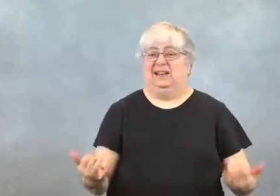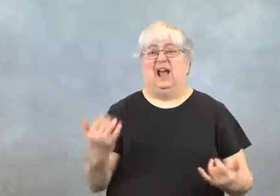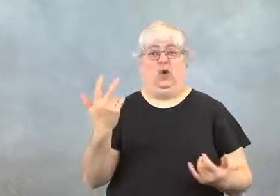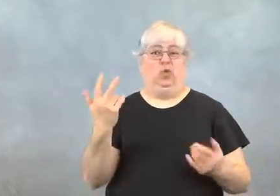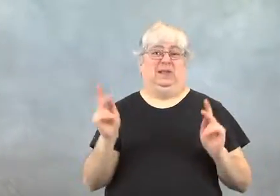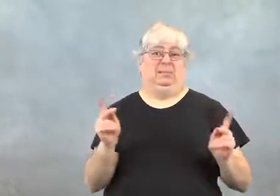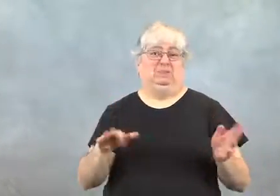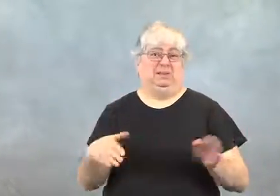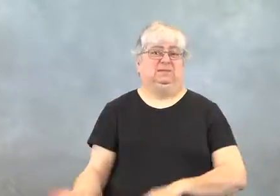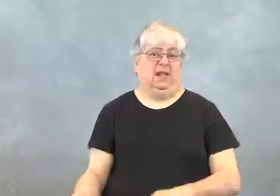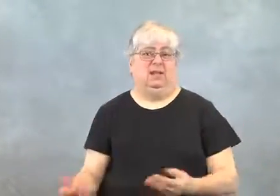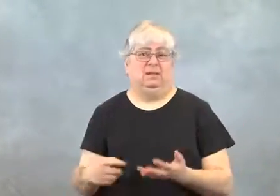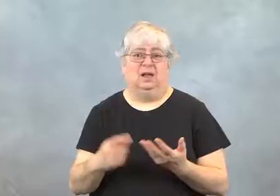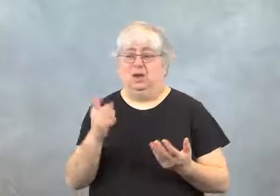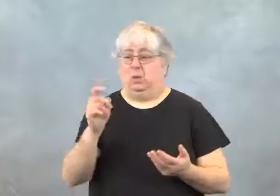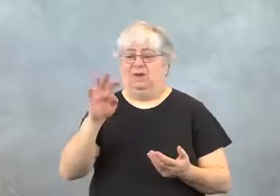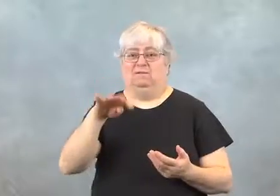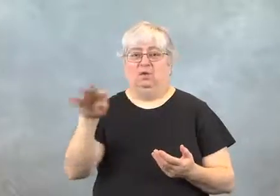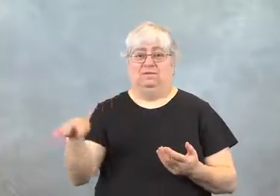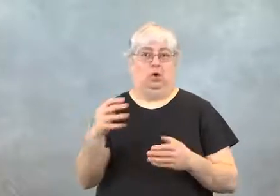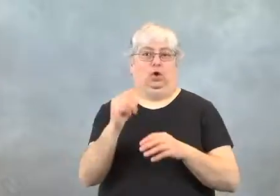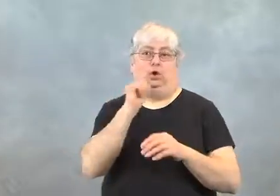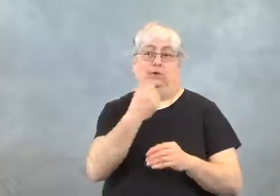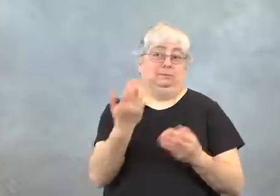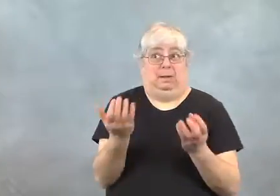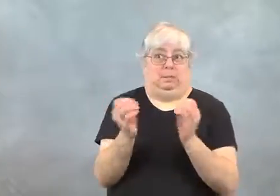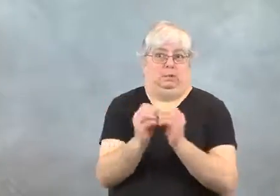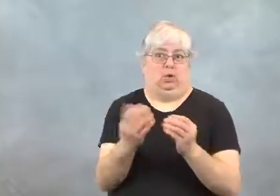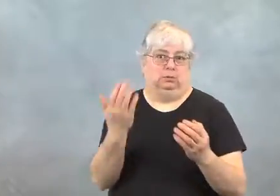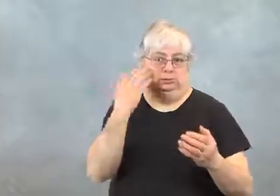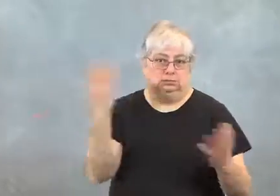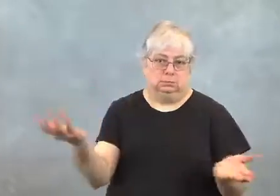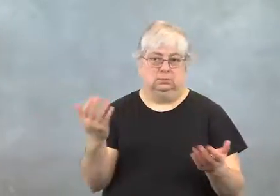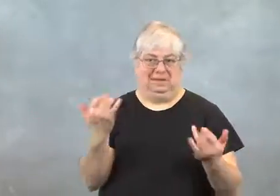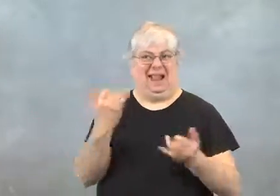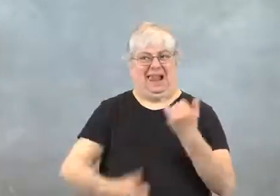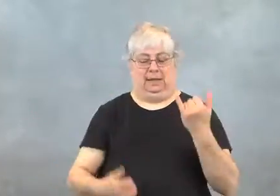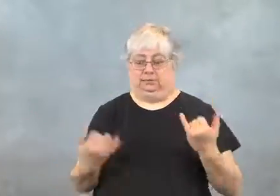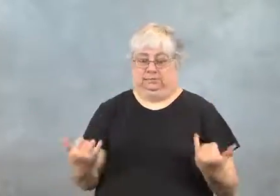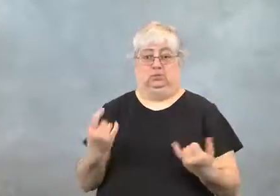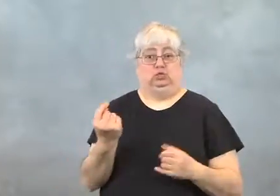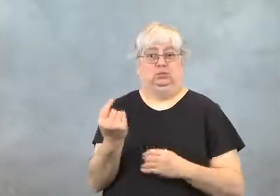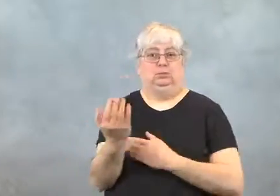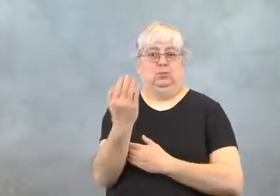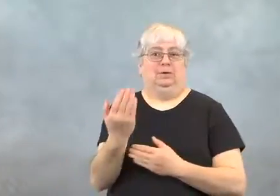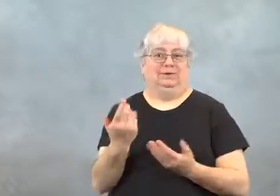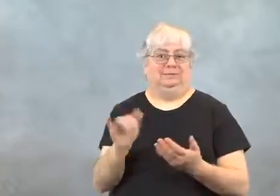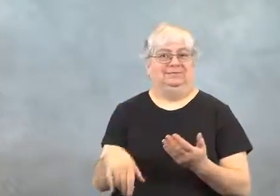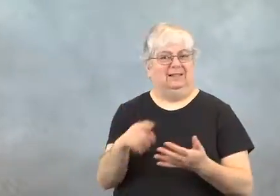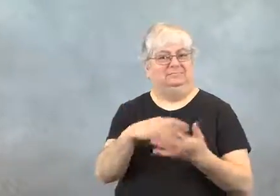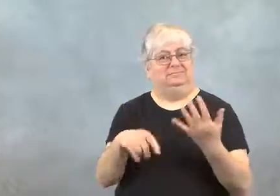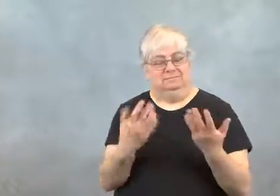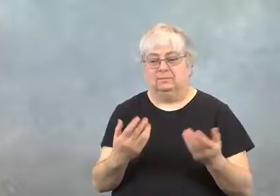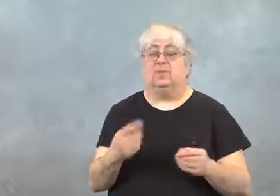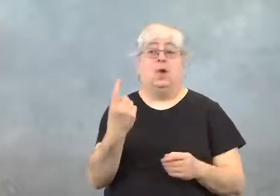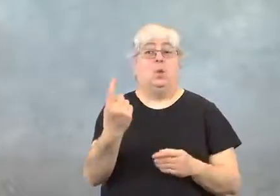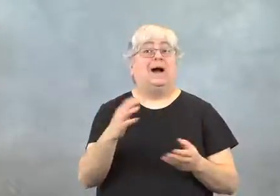As of now, three are dead, and 144 injured, which could be more.